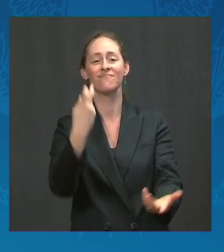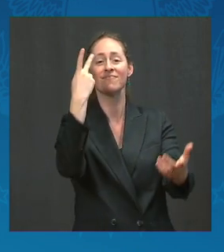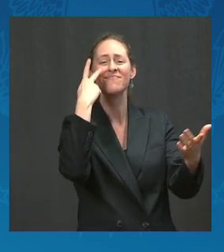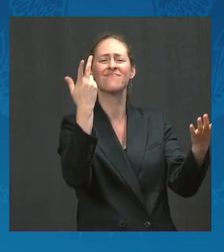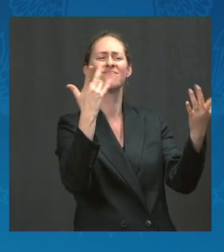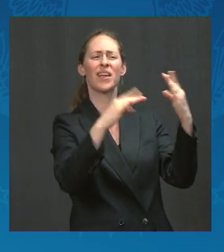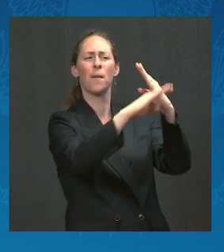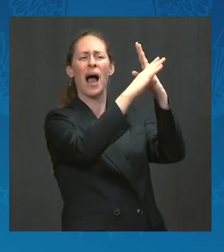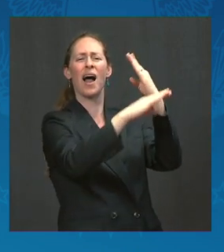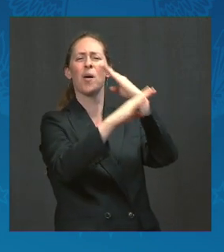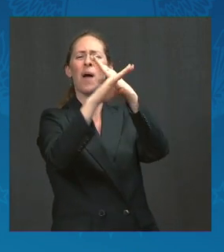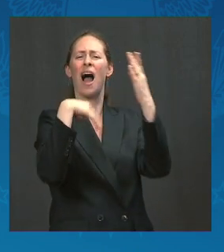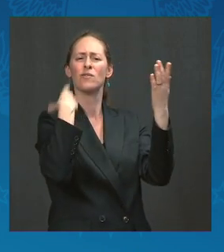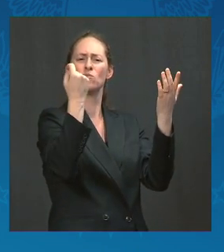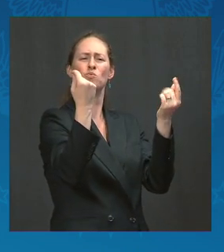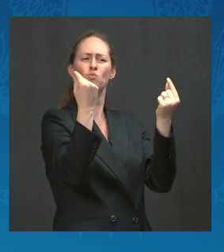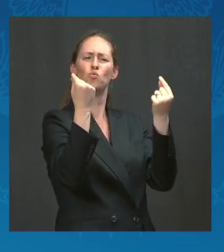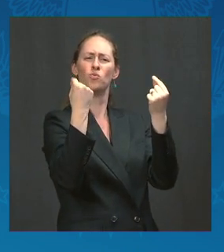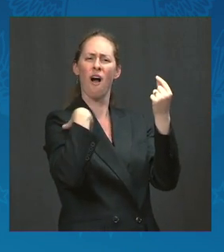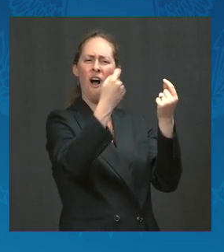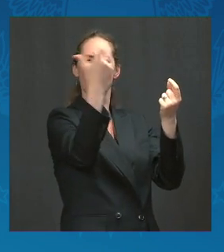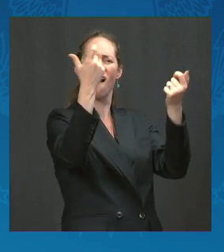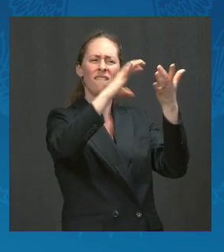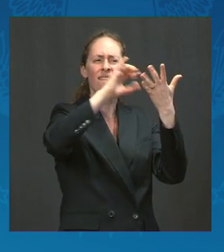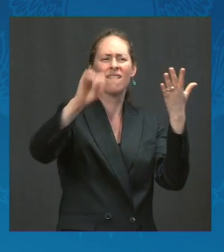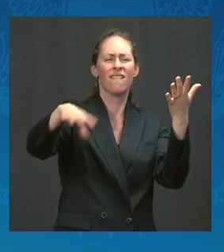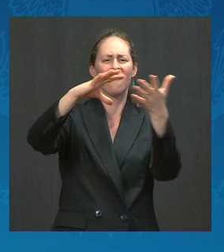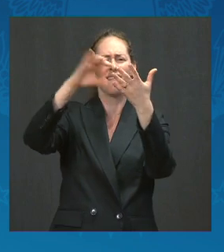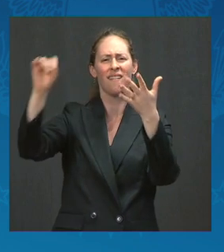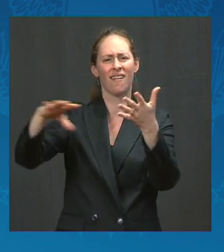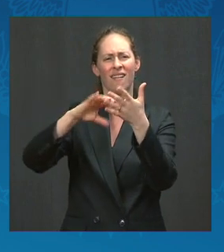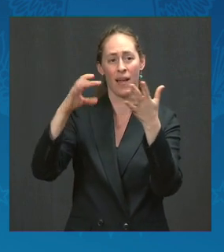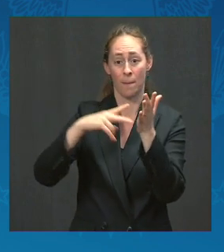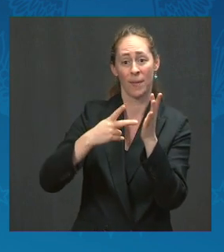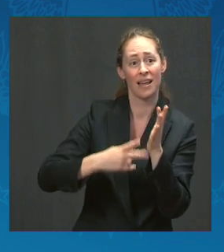to help people everywhere, to defend themselves,